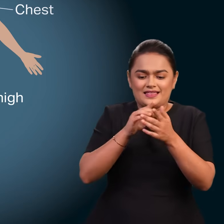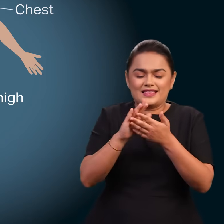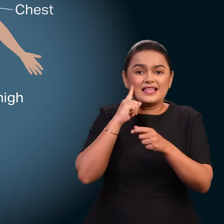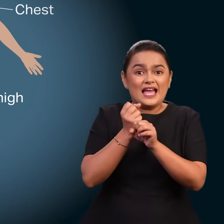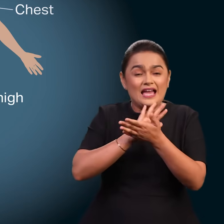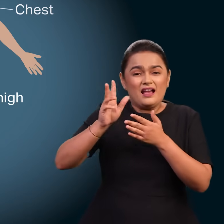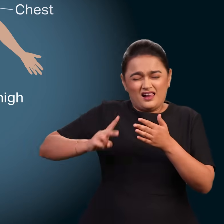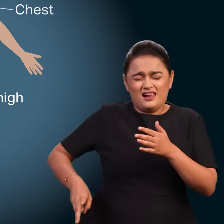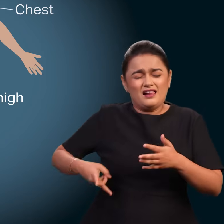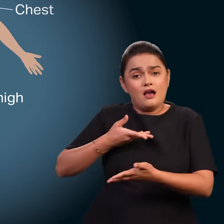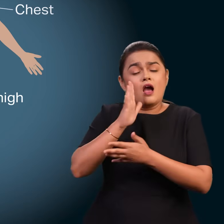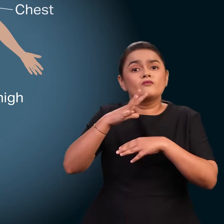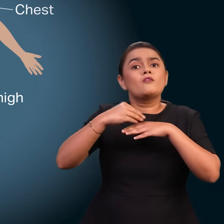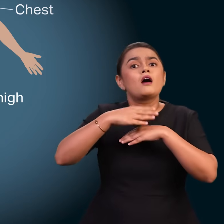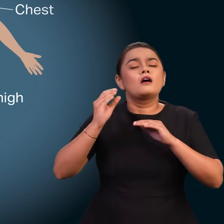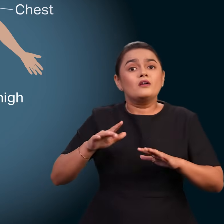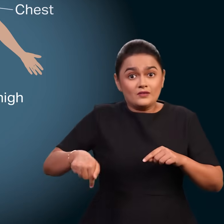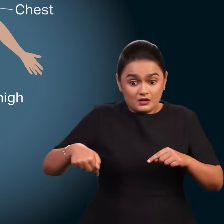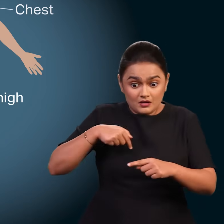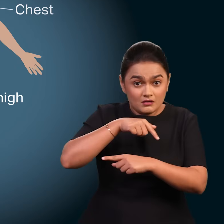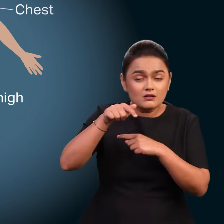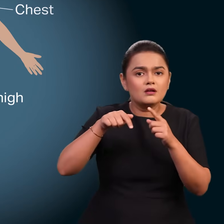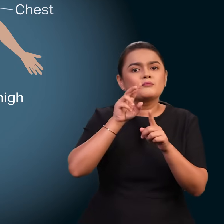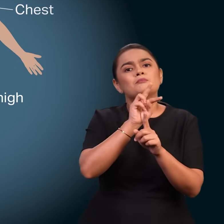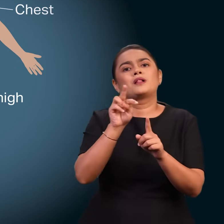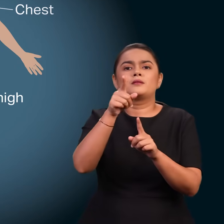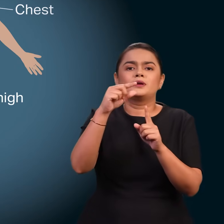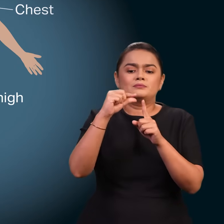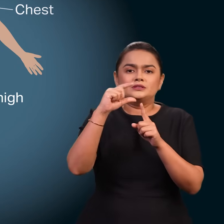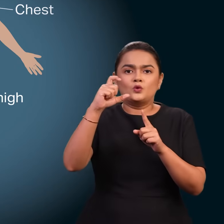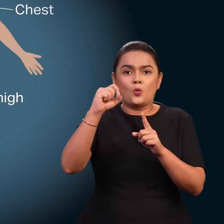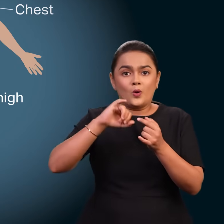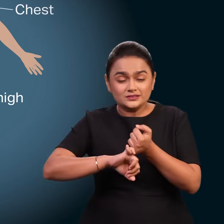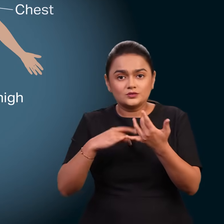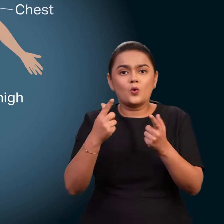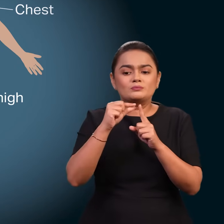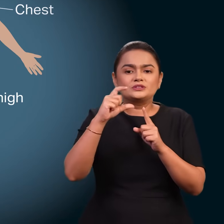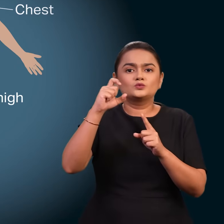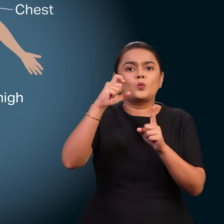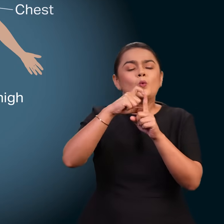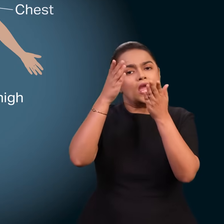If you have combination of these symptoms, then you may have PCOS or PCOD.